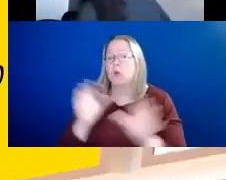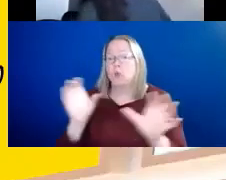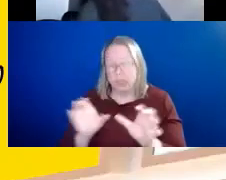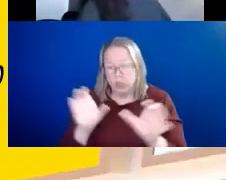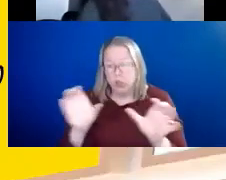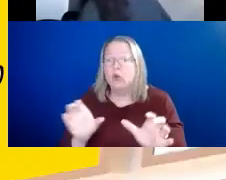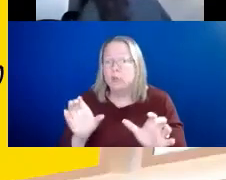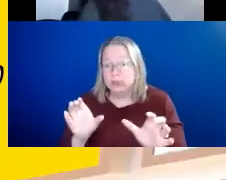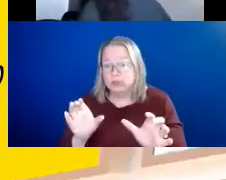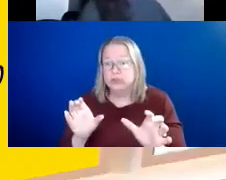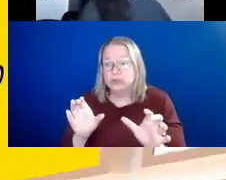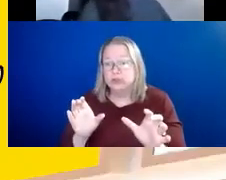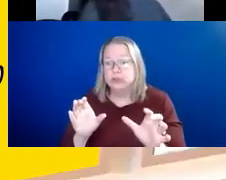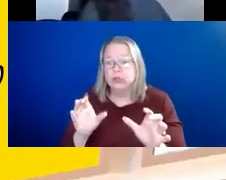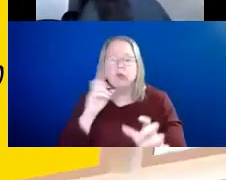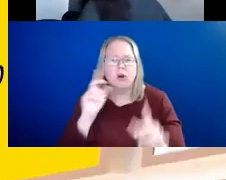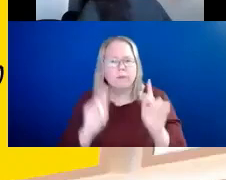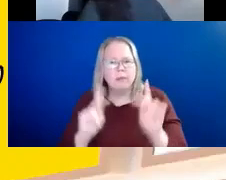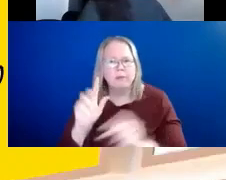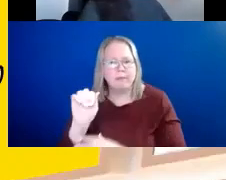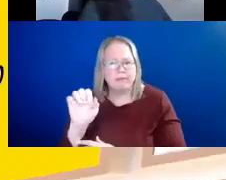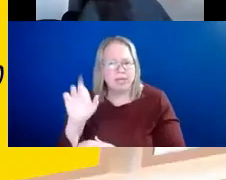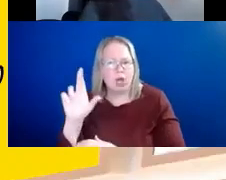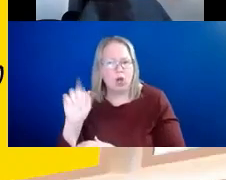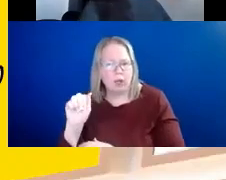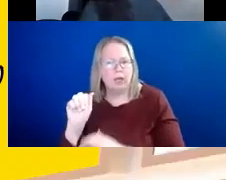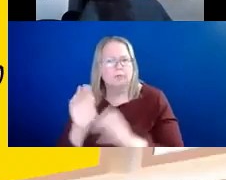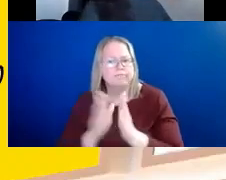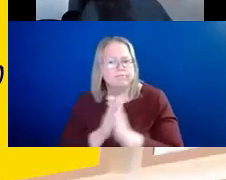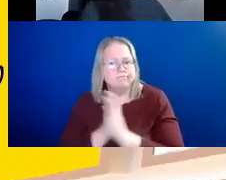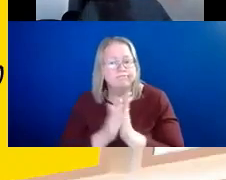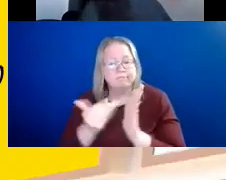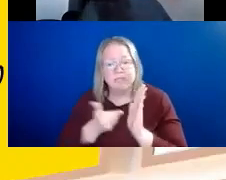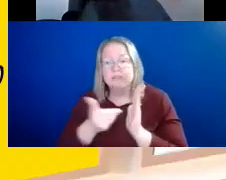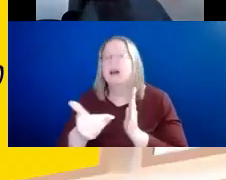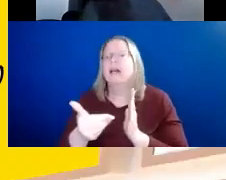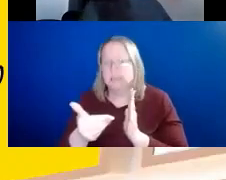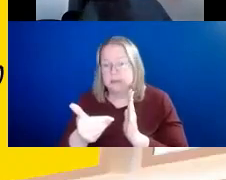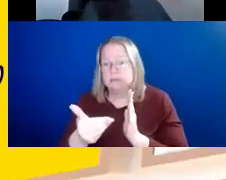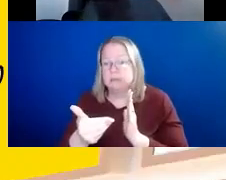12:52:54 for the ones that AERA drives and invited sessions, we just